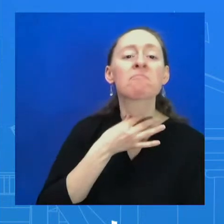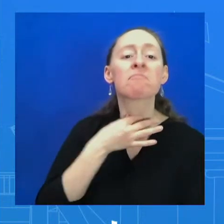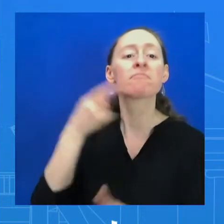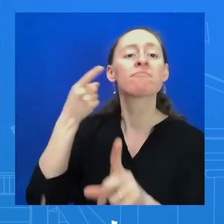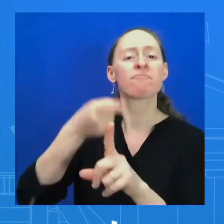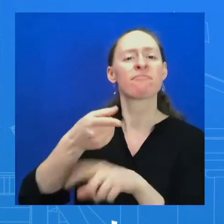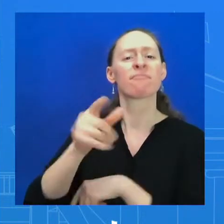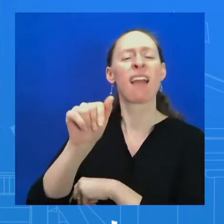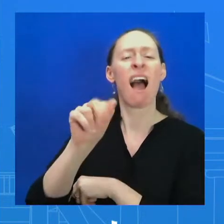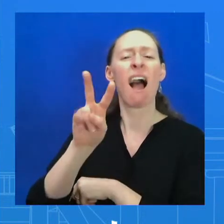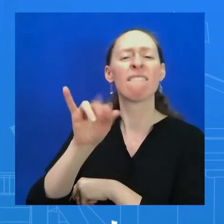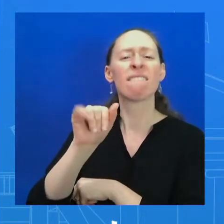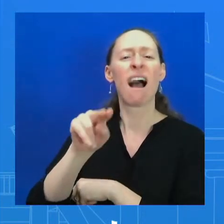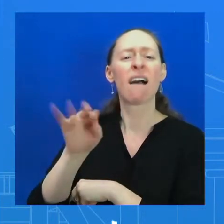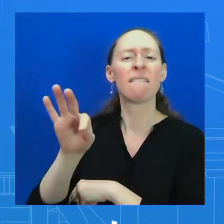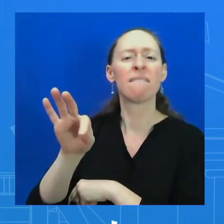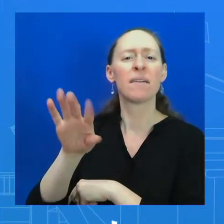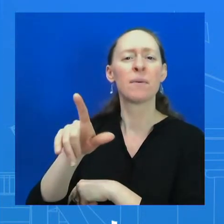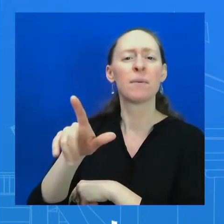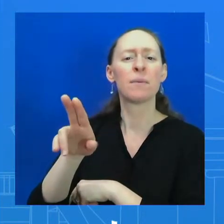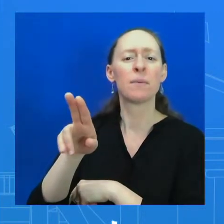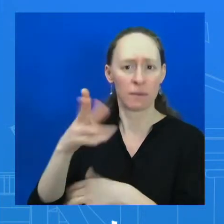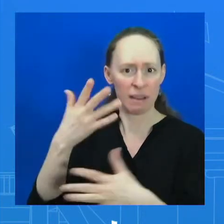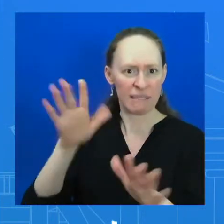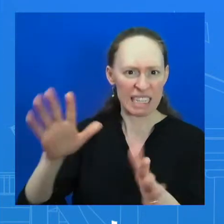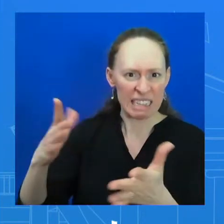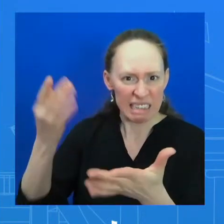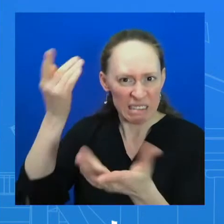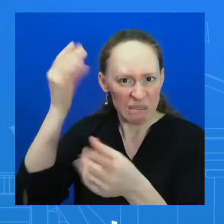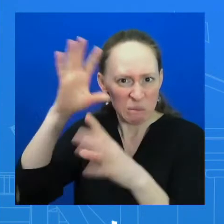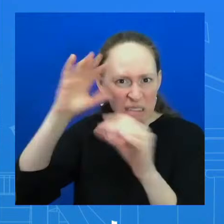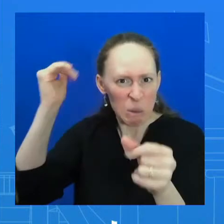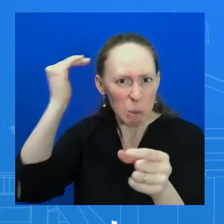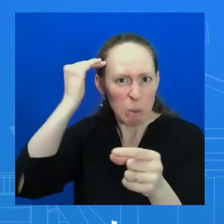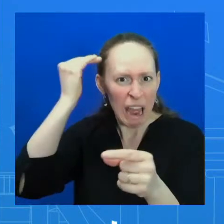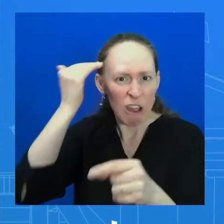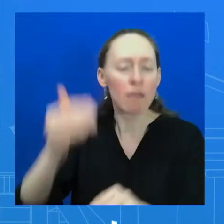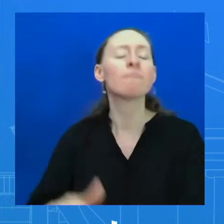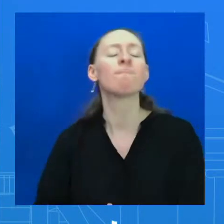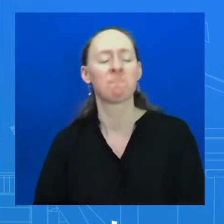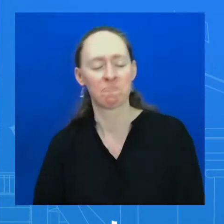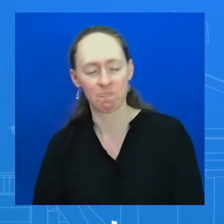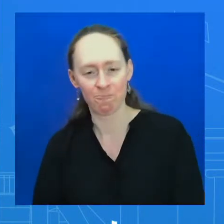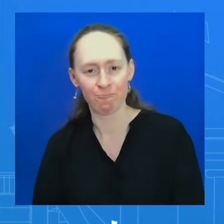Ms. Jean-Pierre: The President has been briefed. Yes. The Press: Okay. And in your answer earlier, you had focused on the health aspect of it.